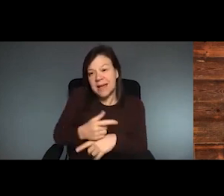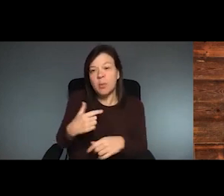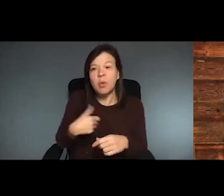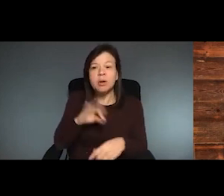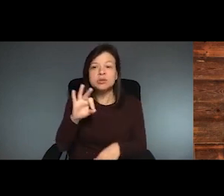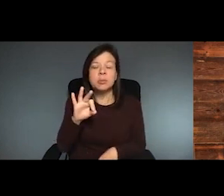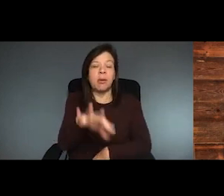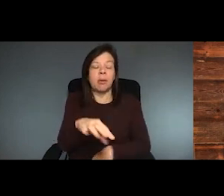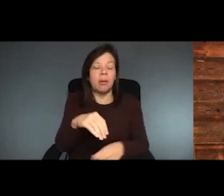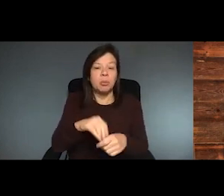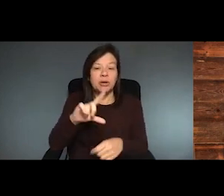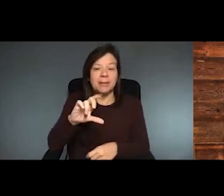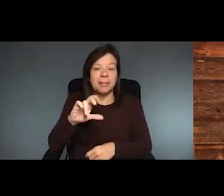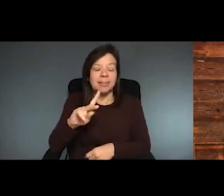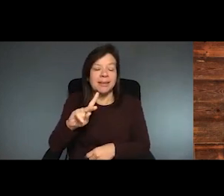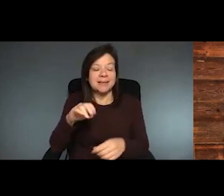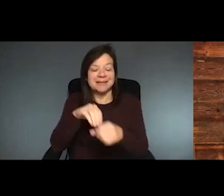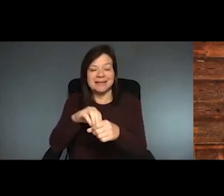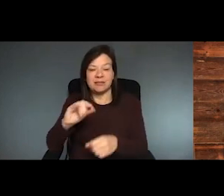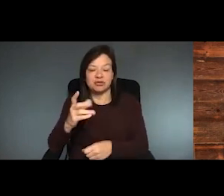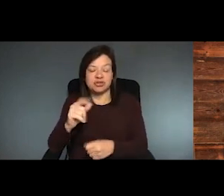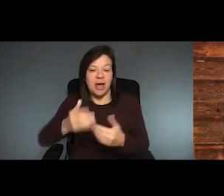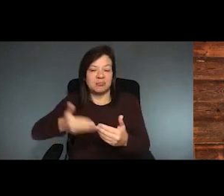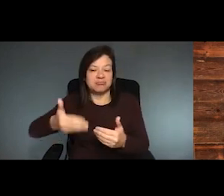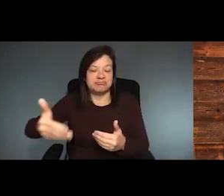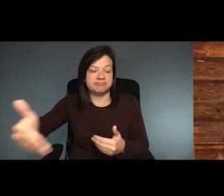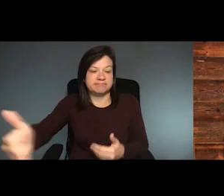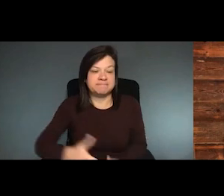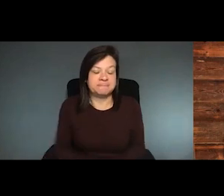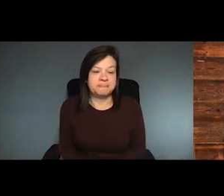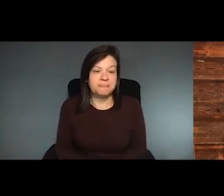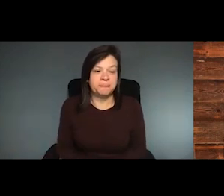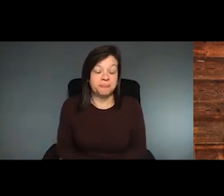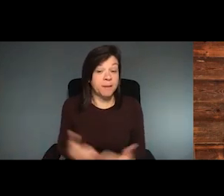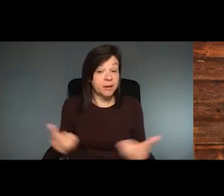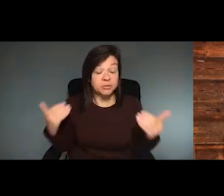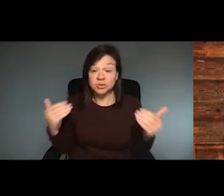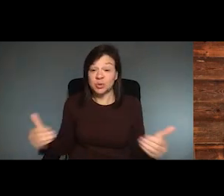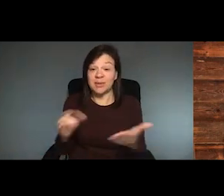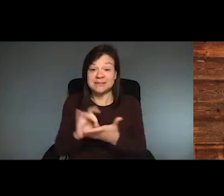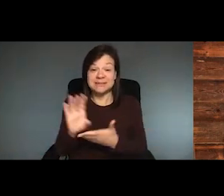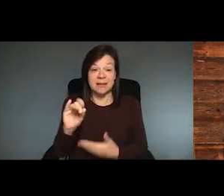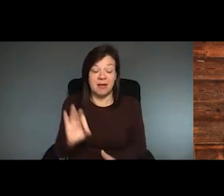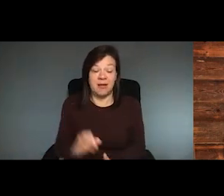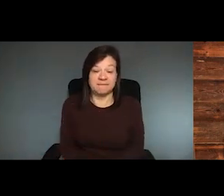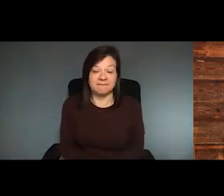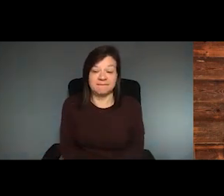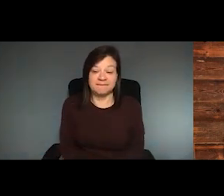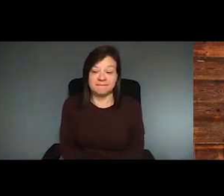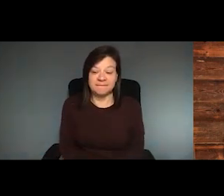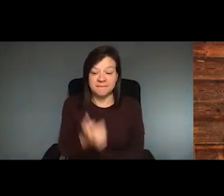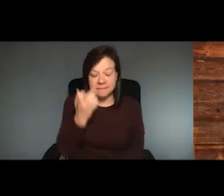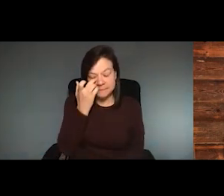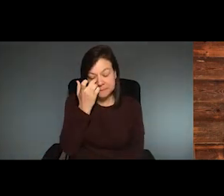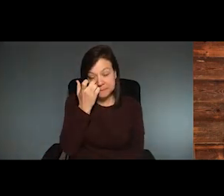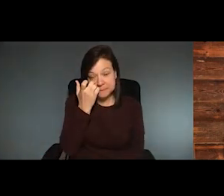CHAT AS WE MOVE ALONG. SO, LET'S GO AHEAD AND KICK THIS OFF.